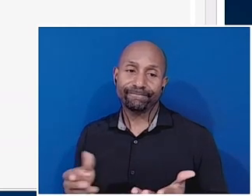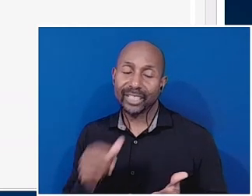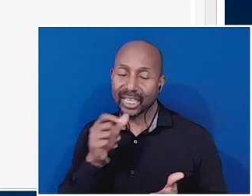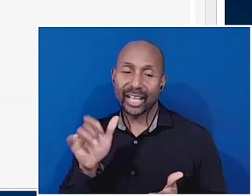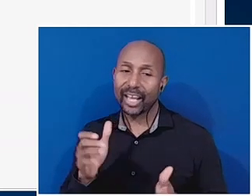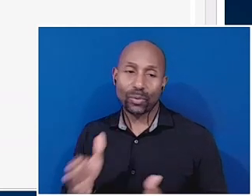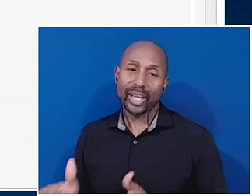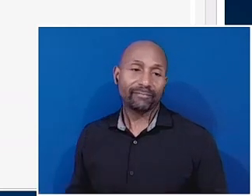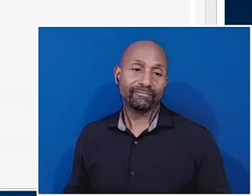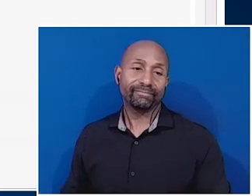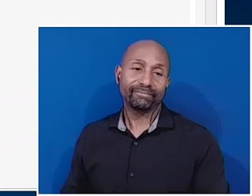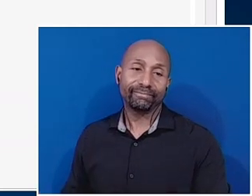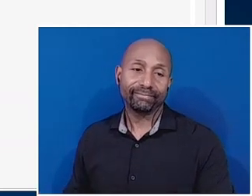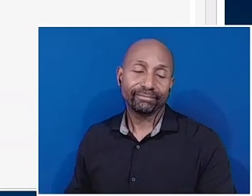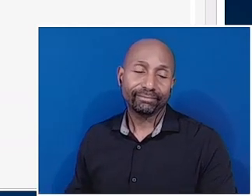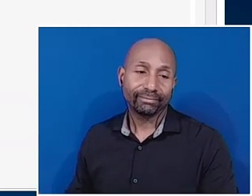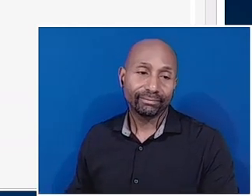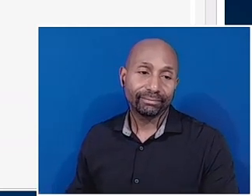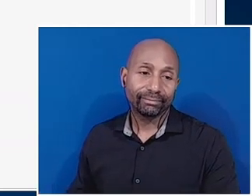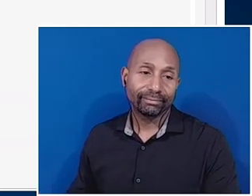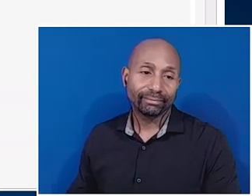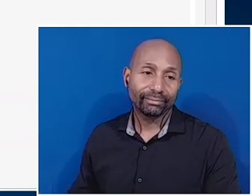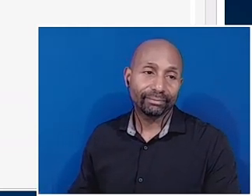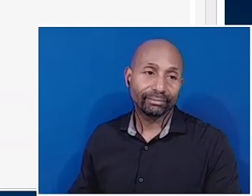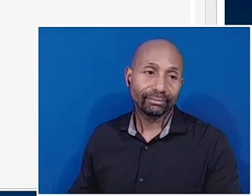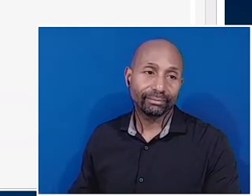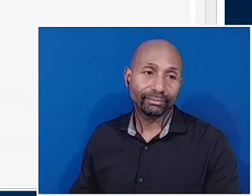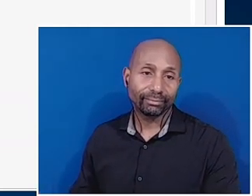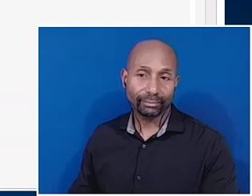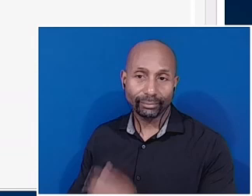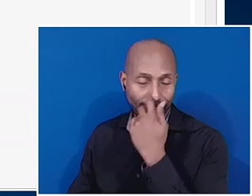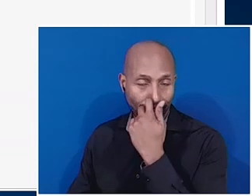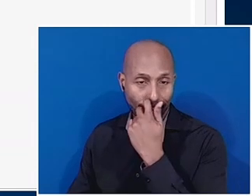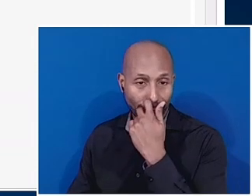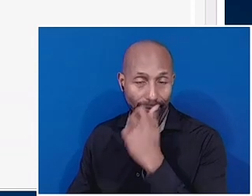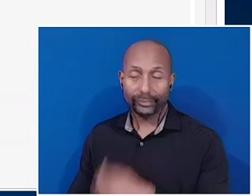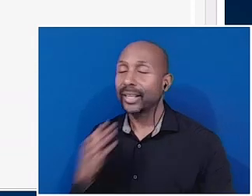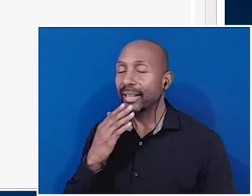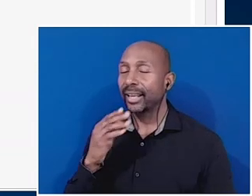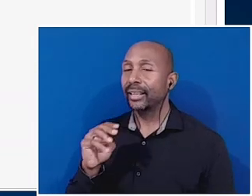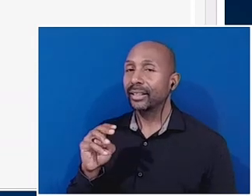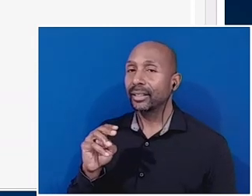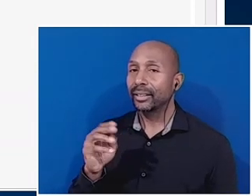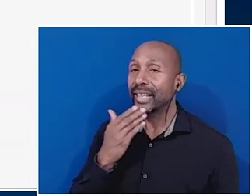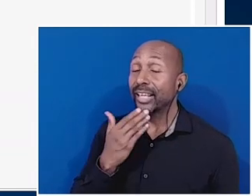Thank you, Michael. Jillian. Thanks. I'll try and be brief.